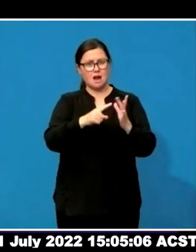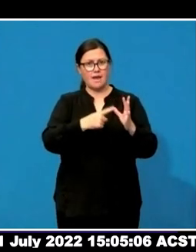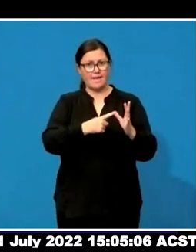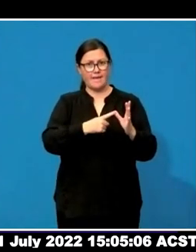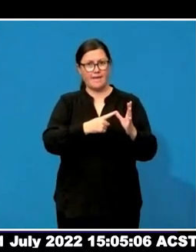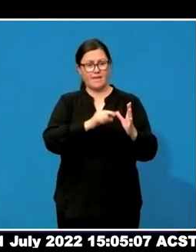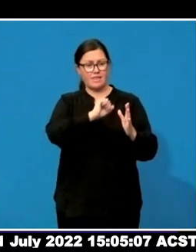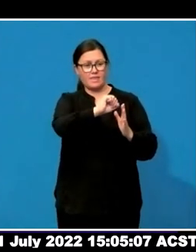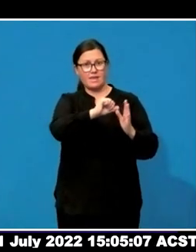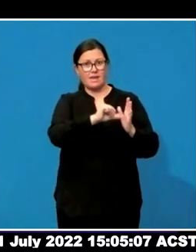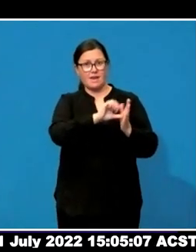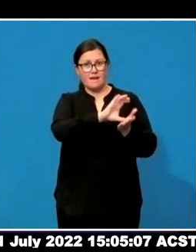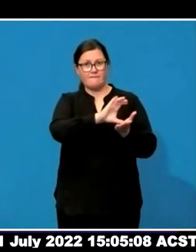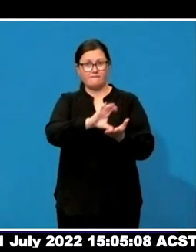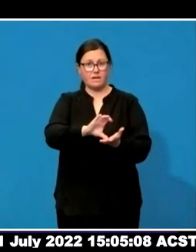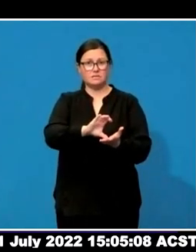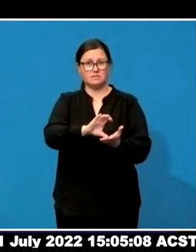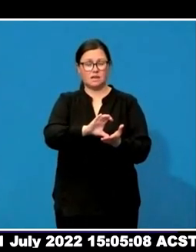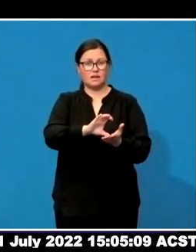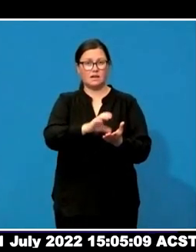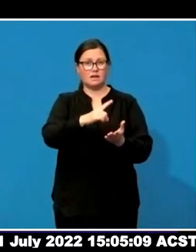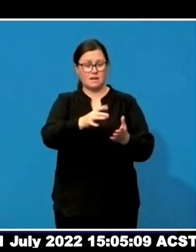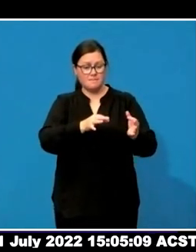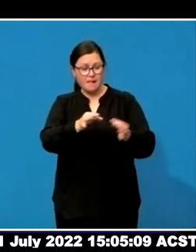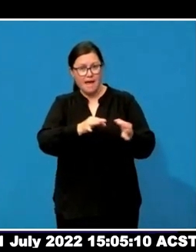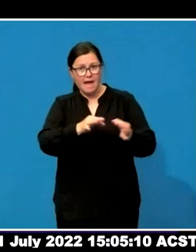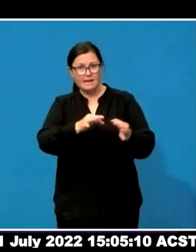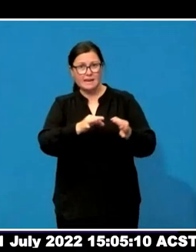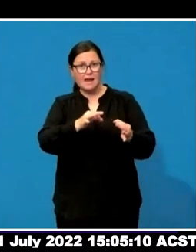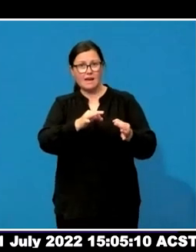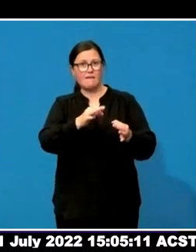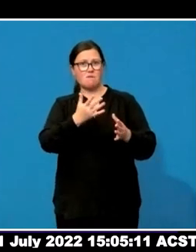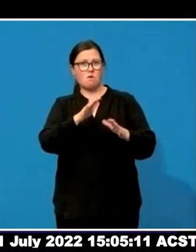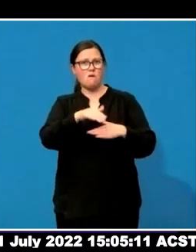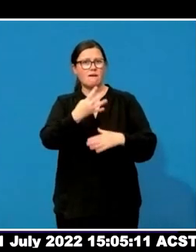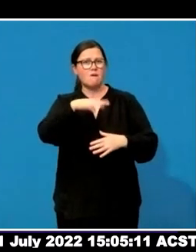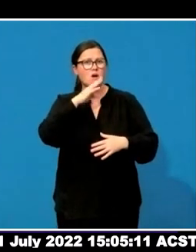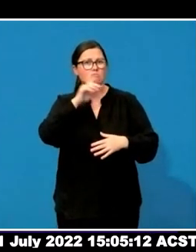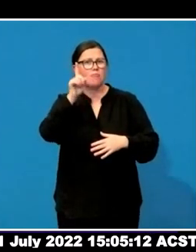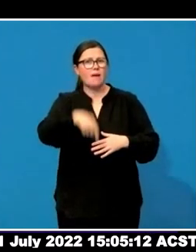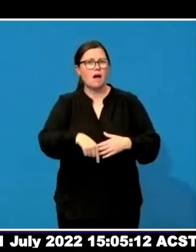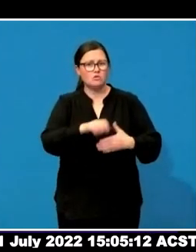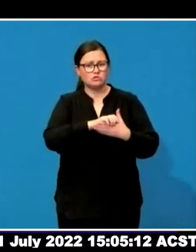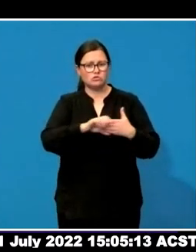element of $407,000, are reasonably flexible. Is that a correct understanding or incorrect?